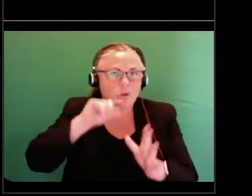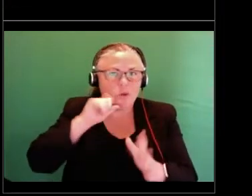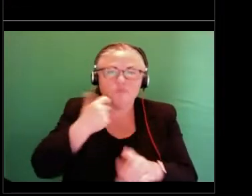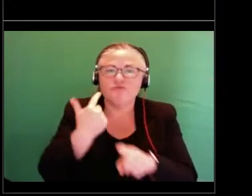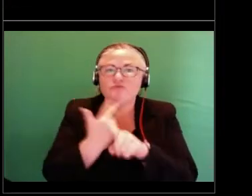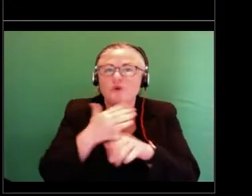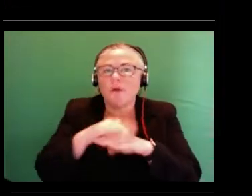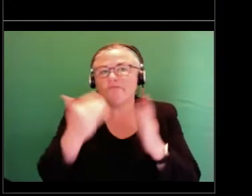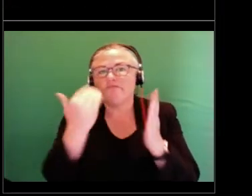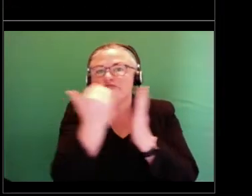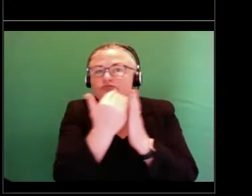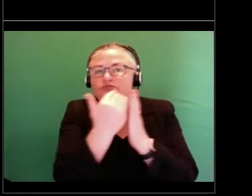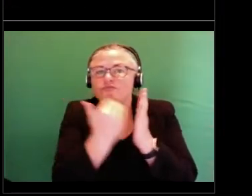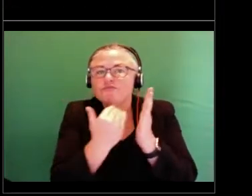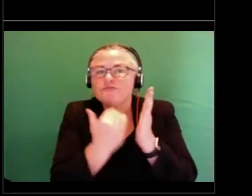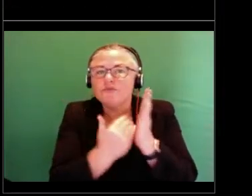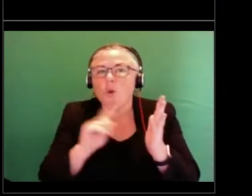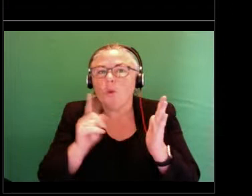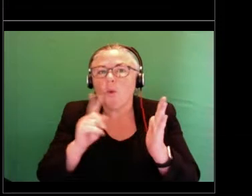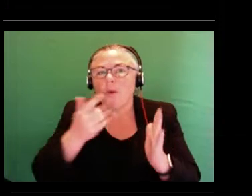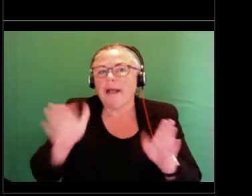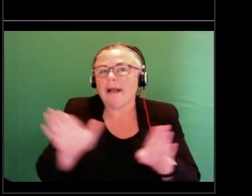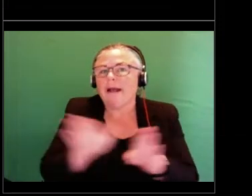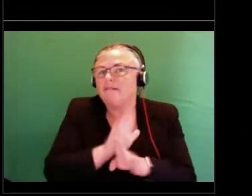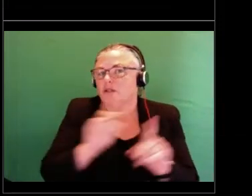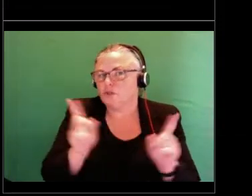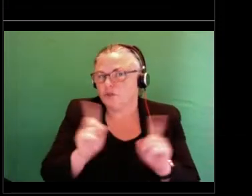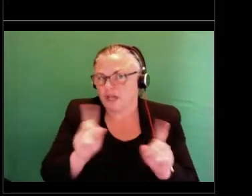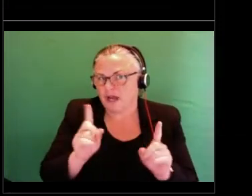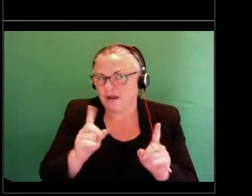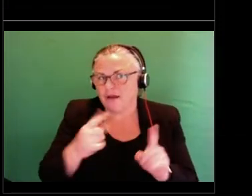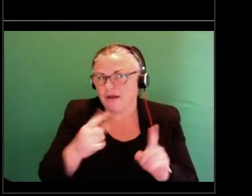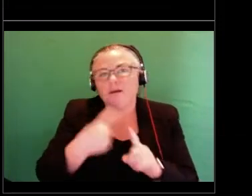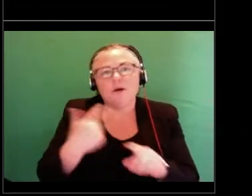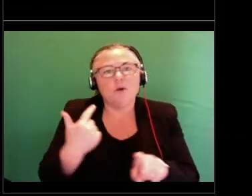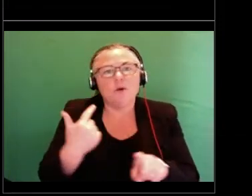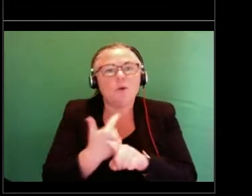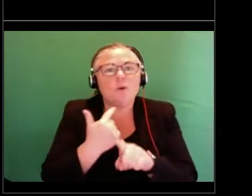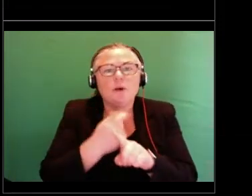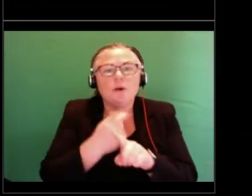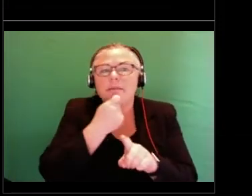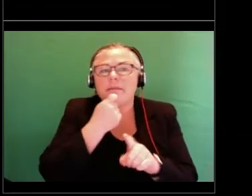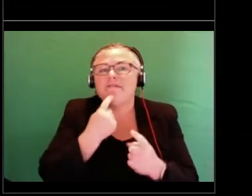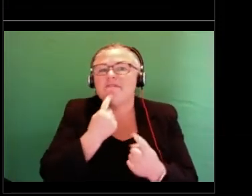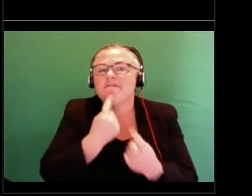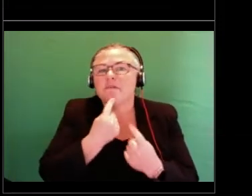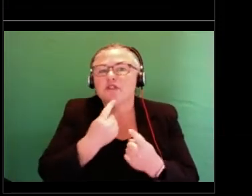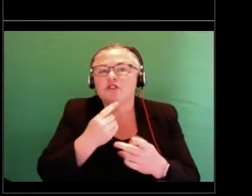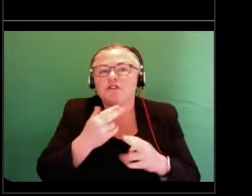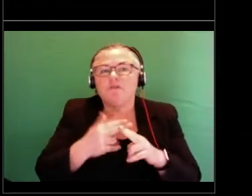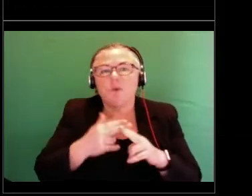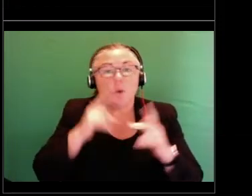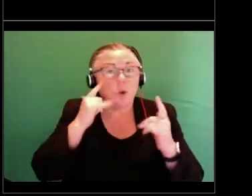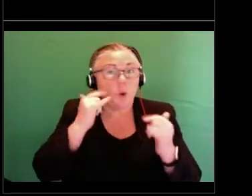Some of you may have been around back to 2017/2016 where there was a national Legal Aid report